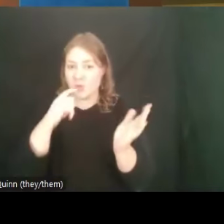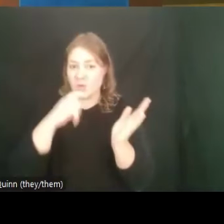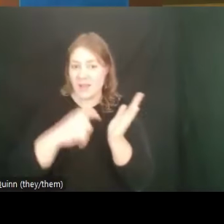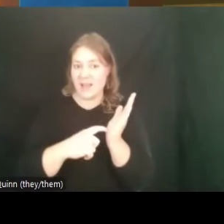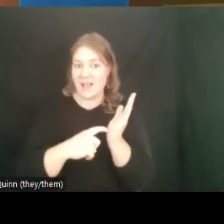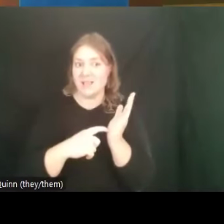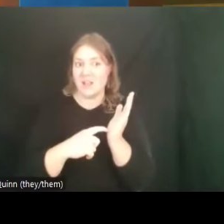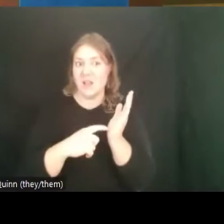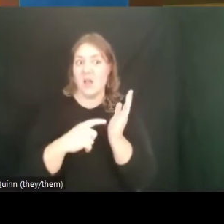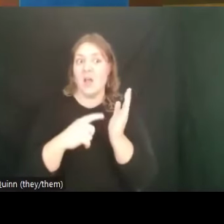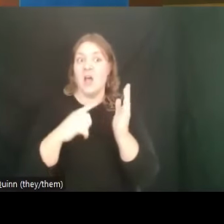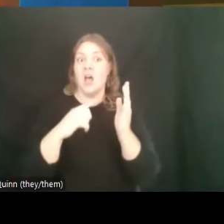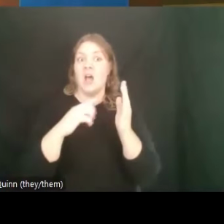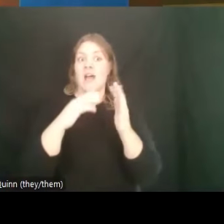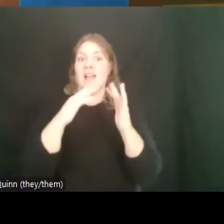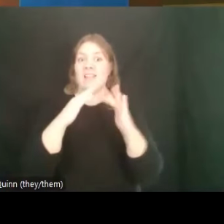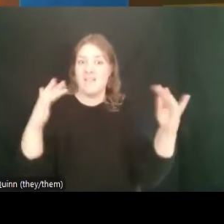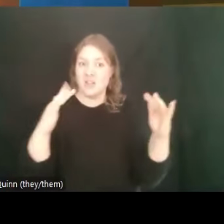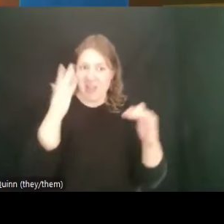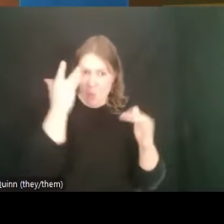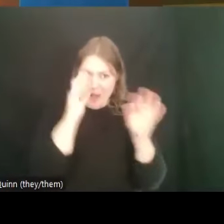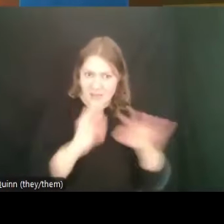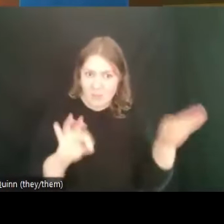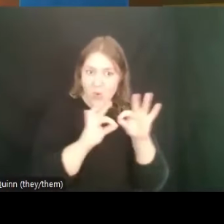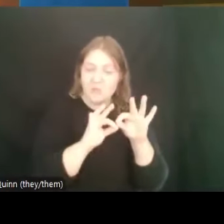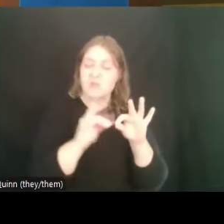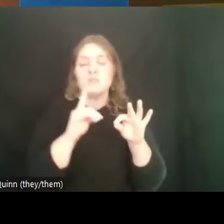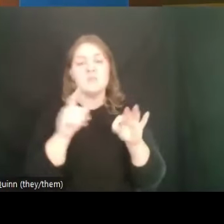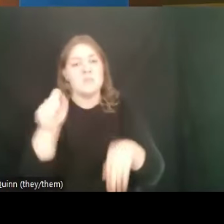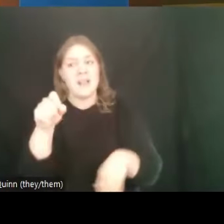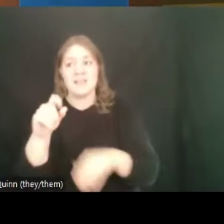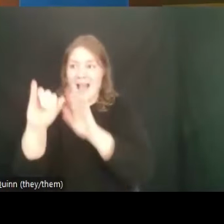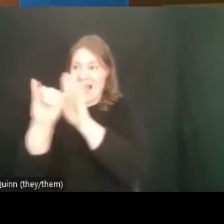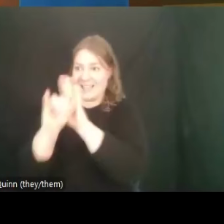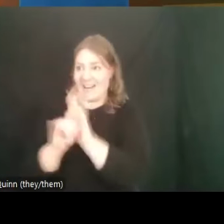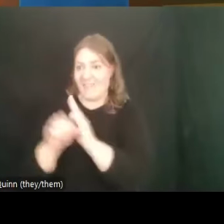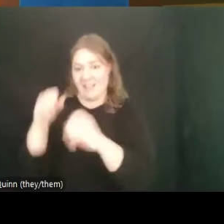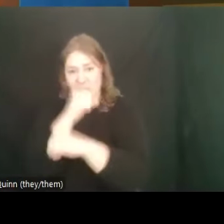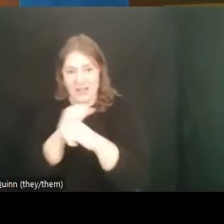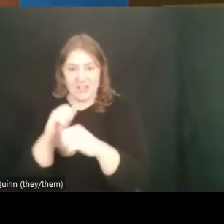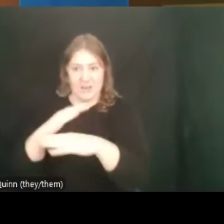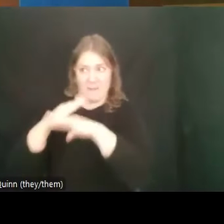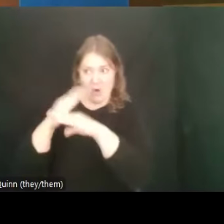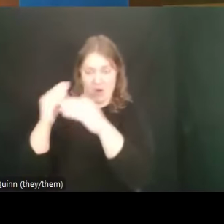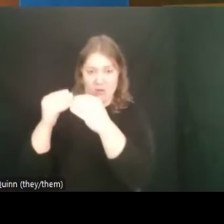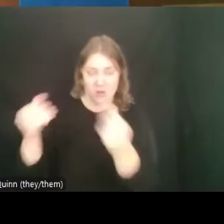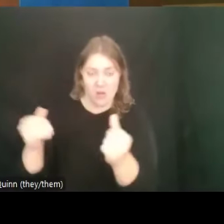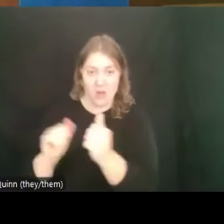one thing to identify strategies to solve some of our uh barriers but really understanding why